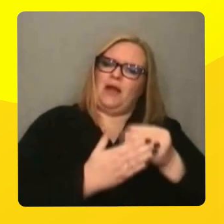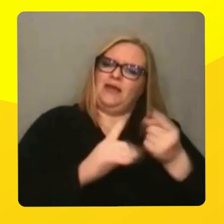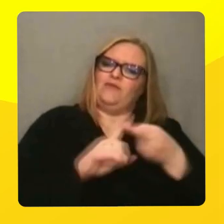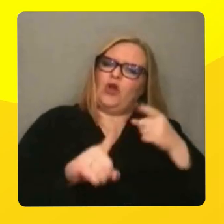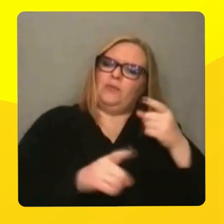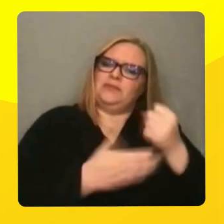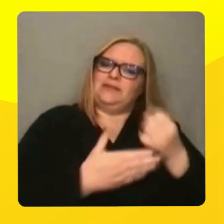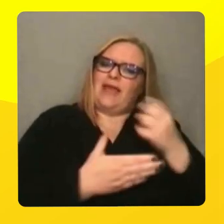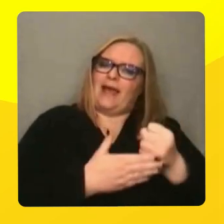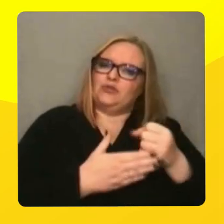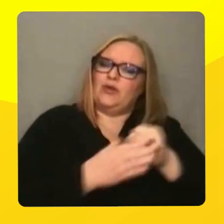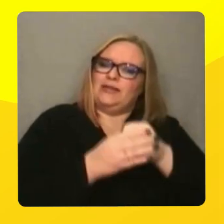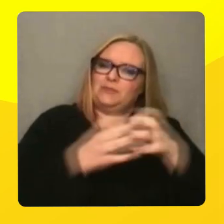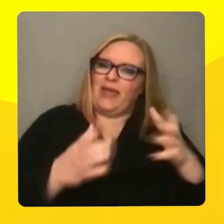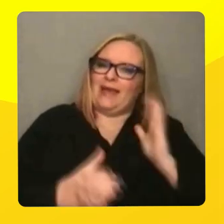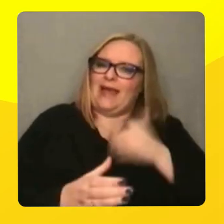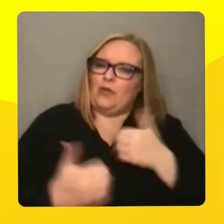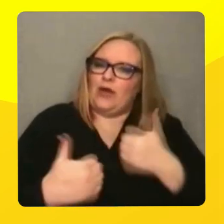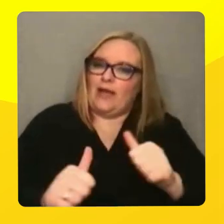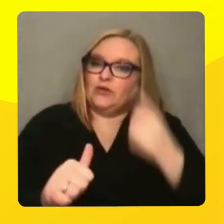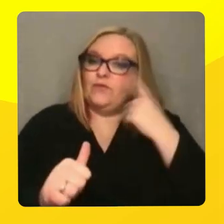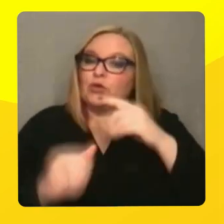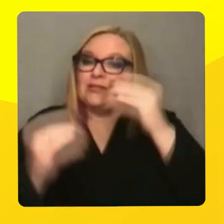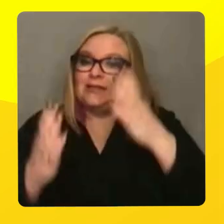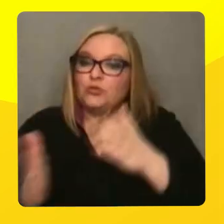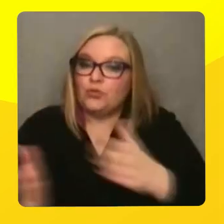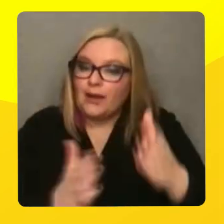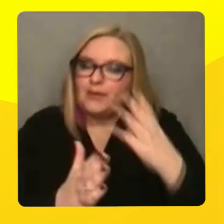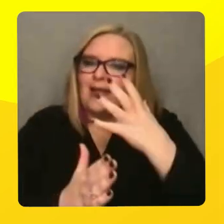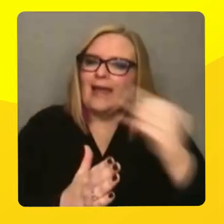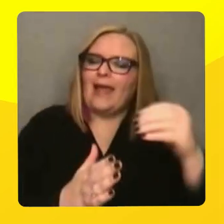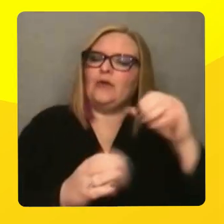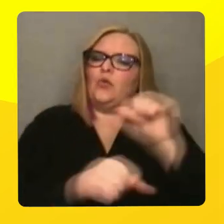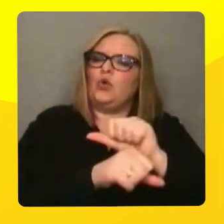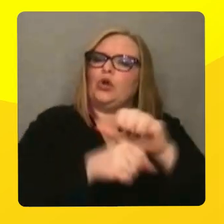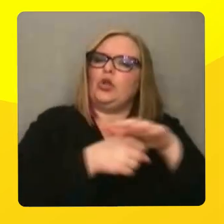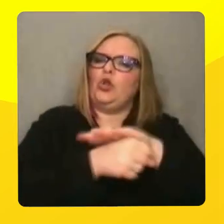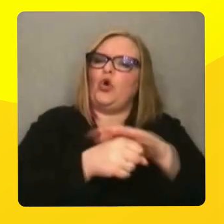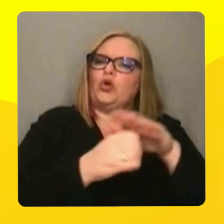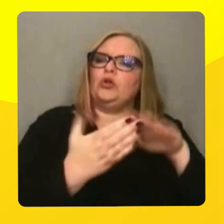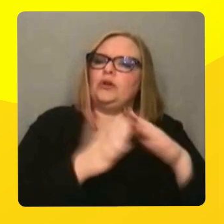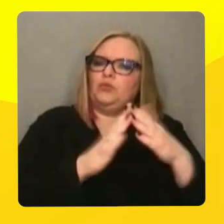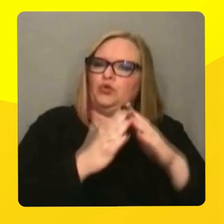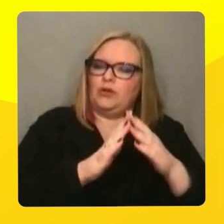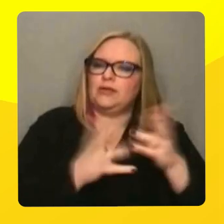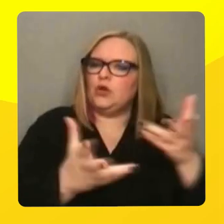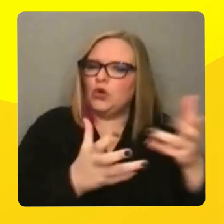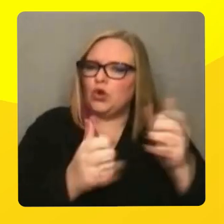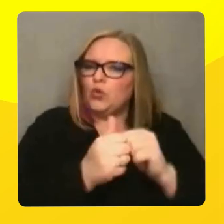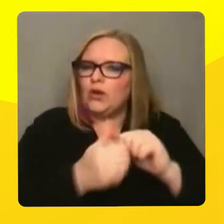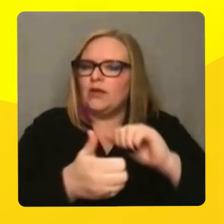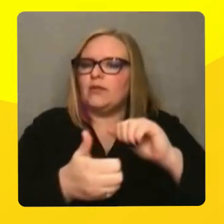both in terms of teacher preparation and also working in our local school communities and with partner nonprofit organizations.